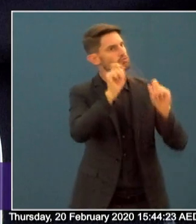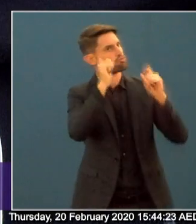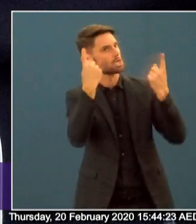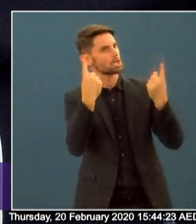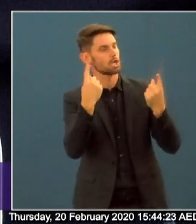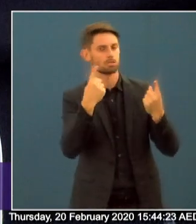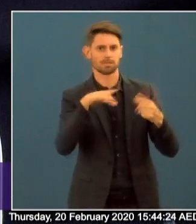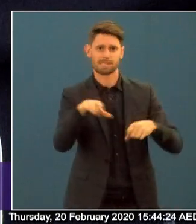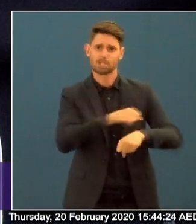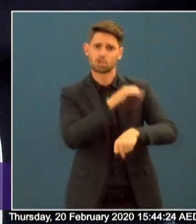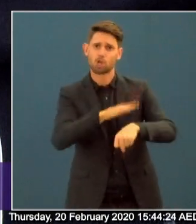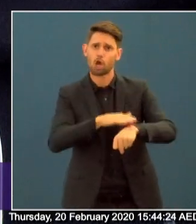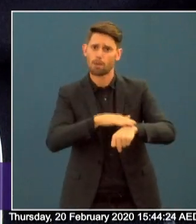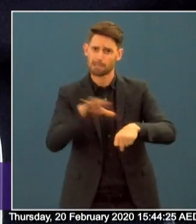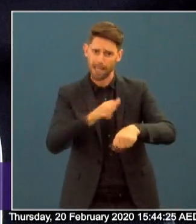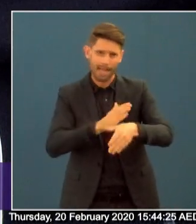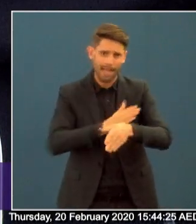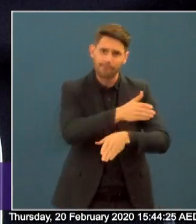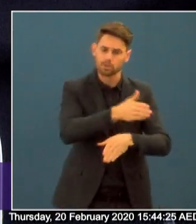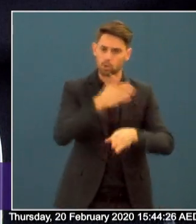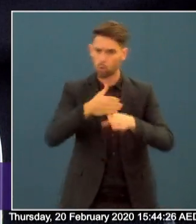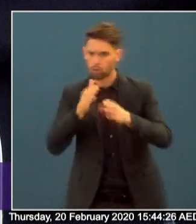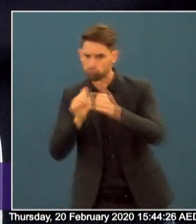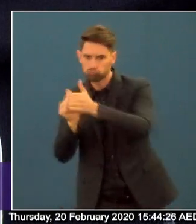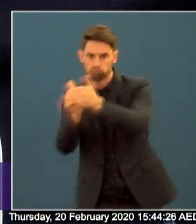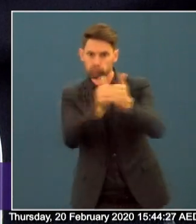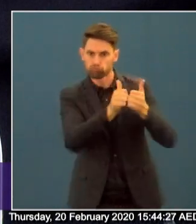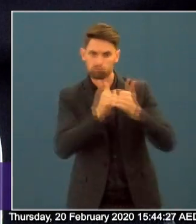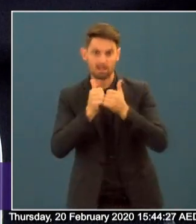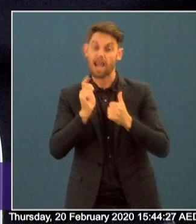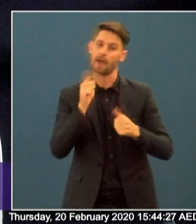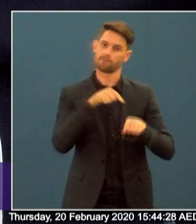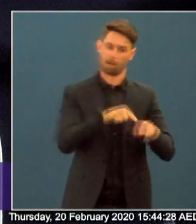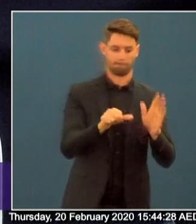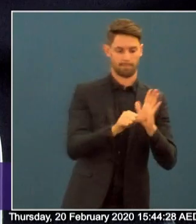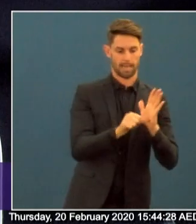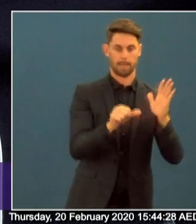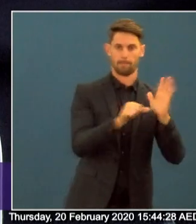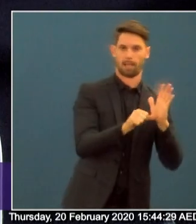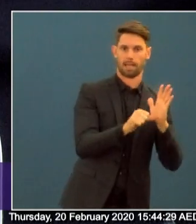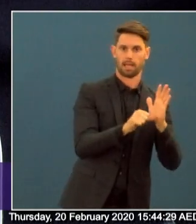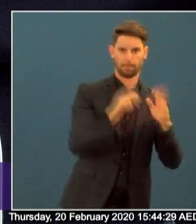to build relationships and work collaboratively. That now is all costed and experienced by the parents